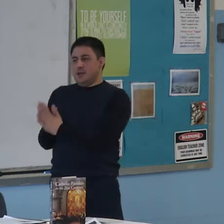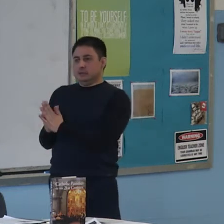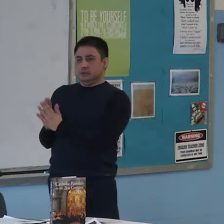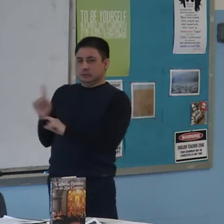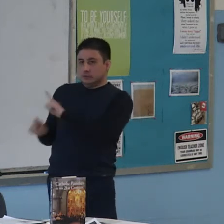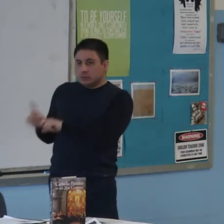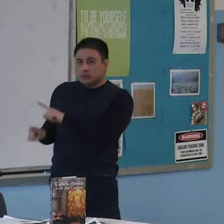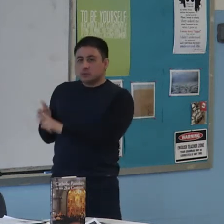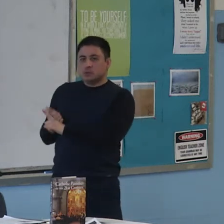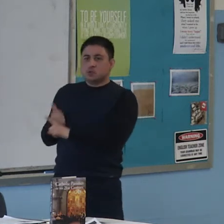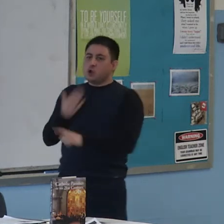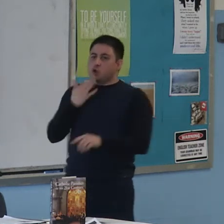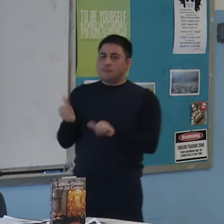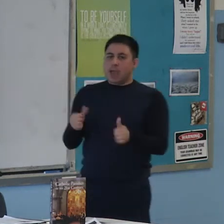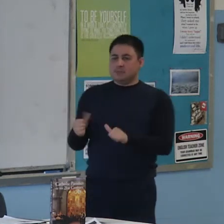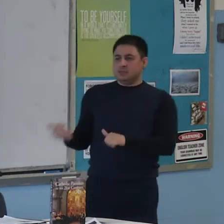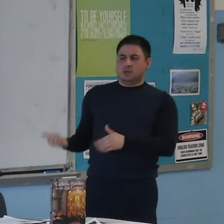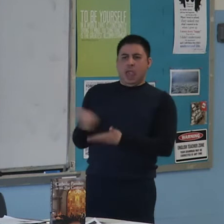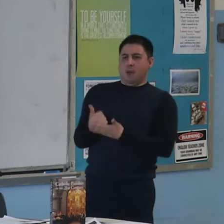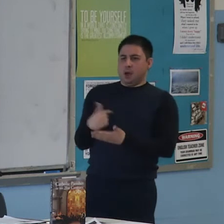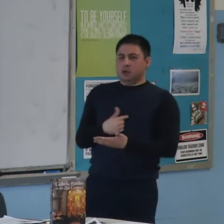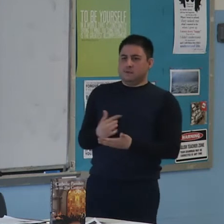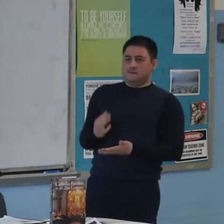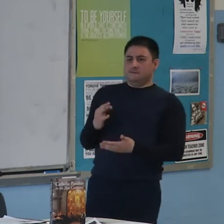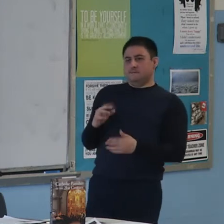who is a good Baptist, is gonna come over and help us figure out how to do First